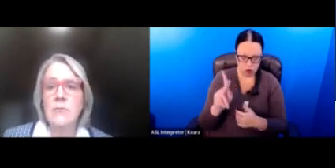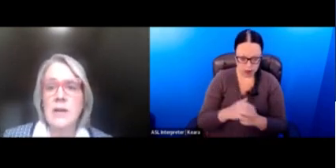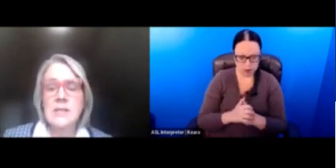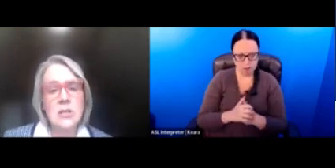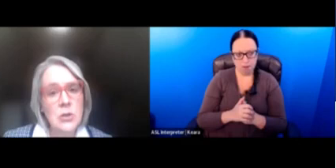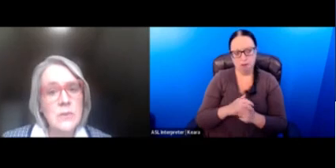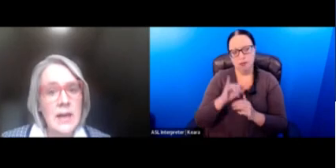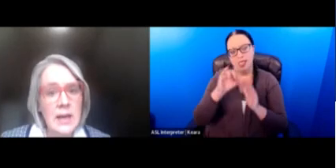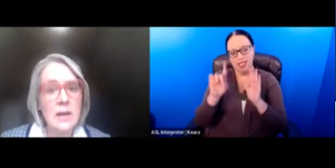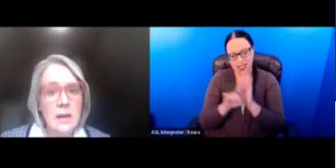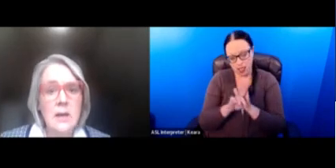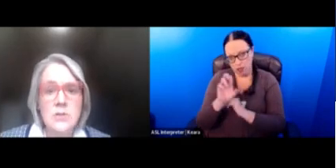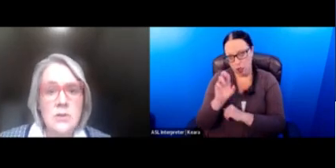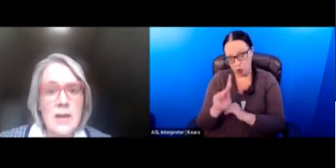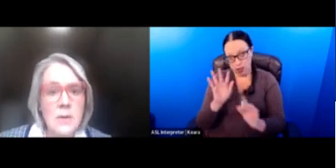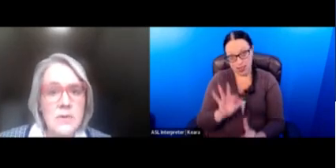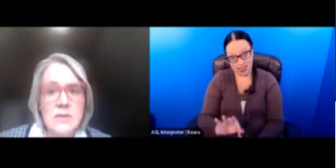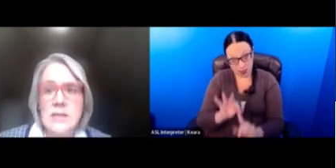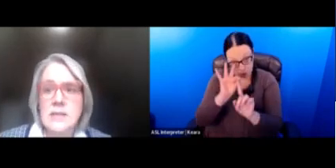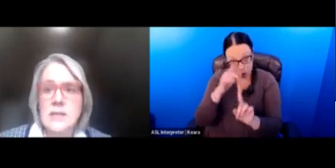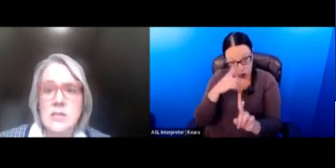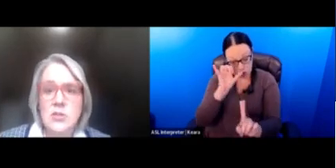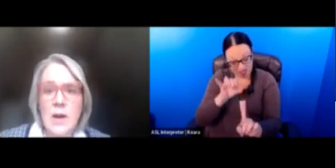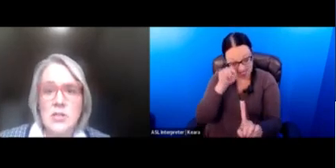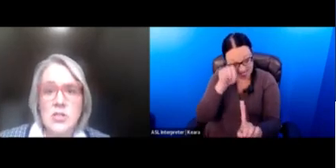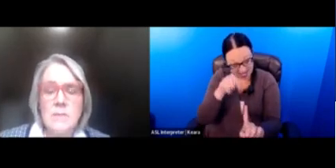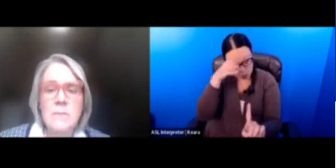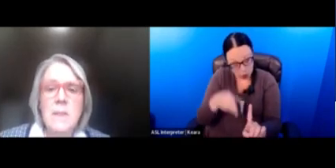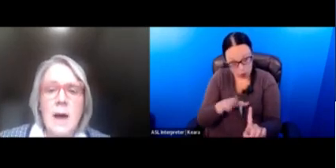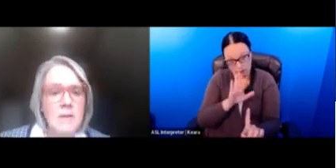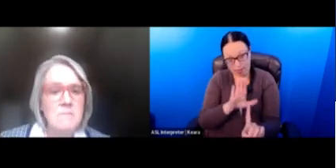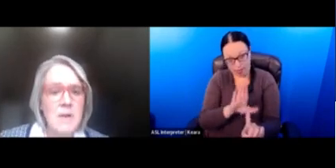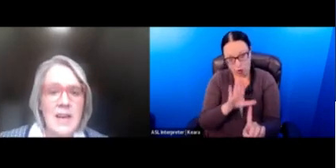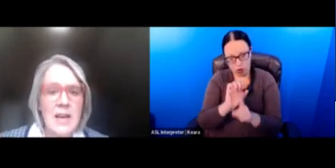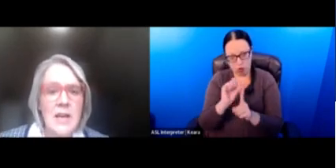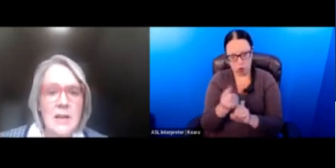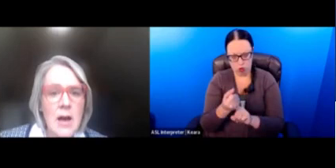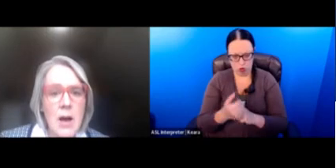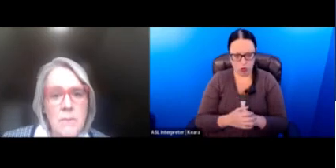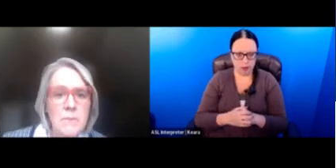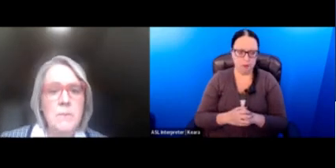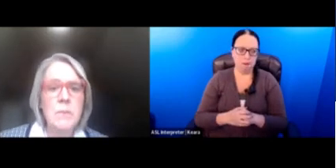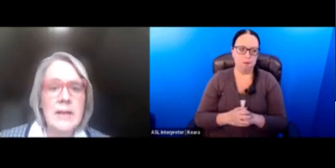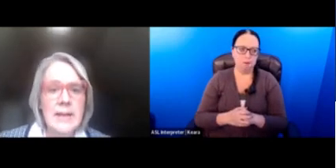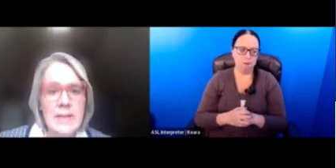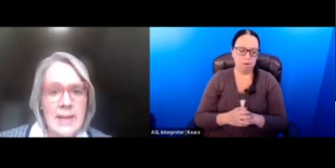person's situation. Again, blending that into the person centered support plan, instead